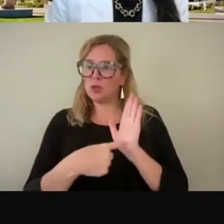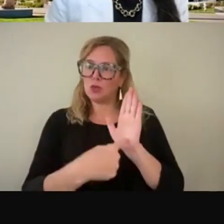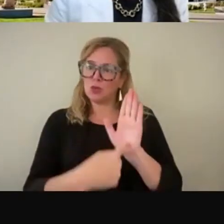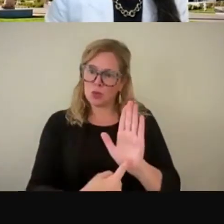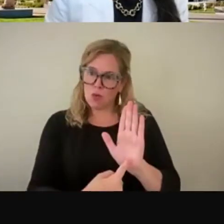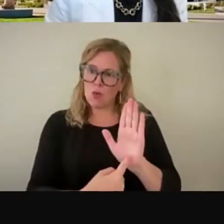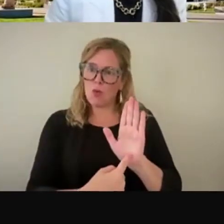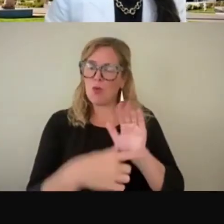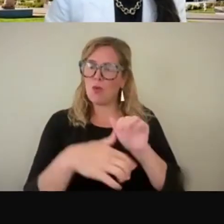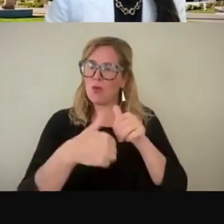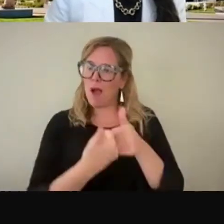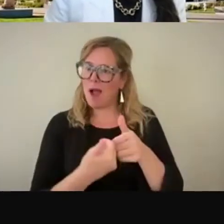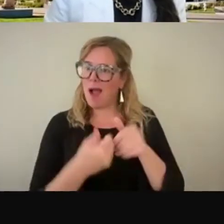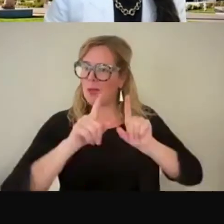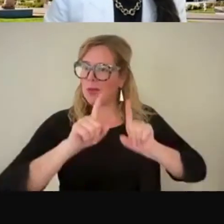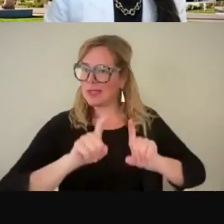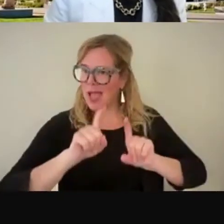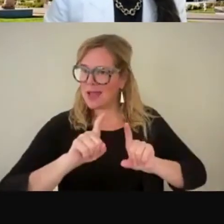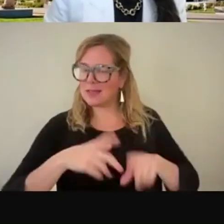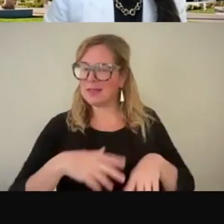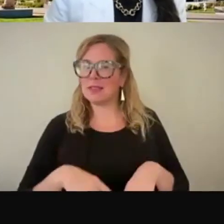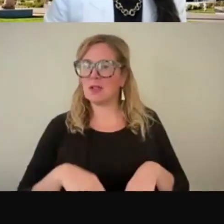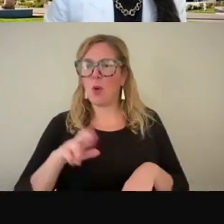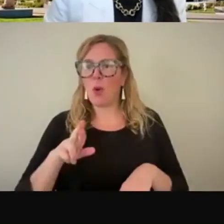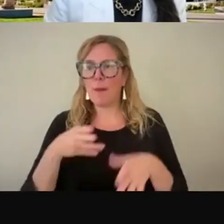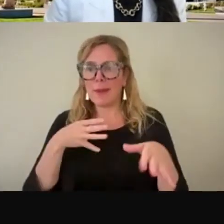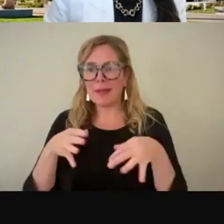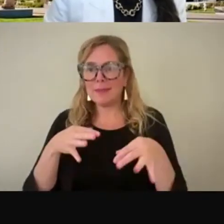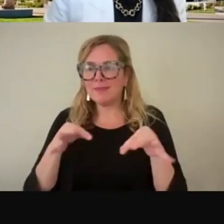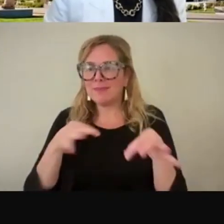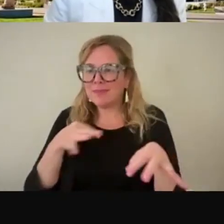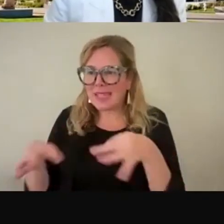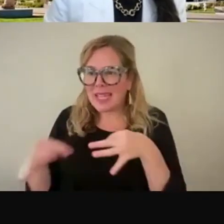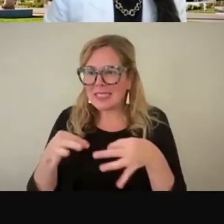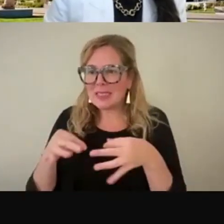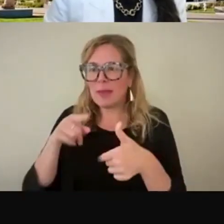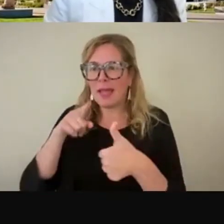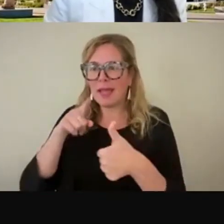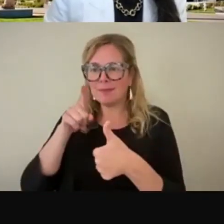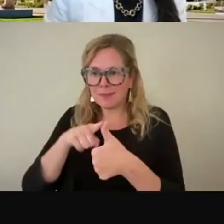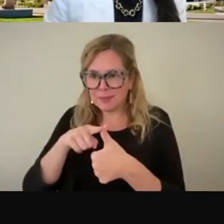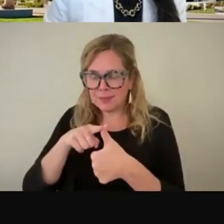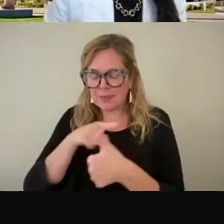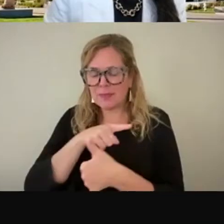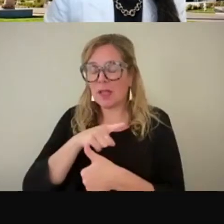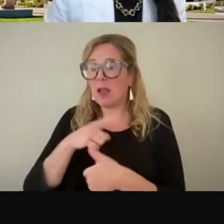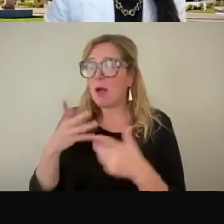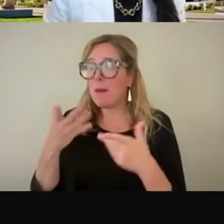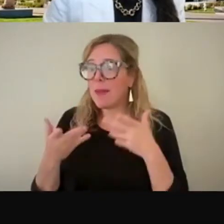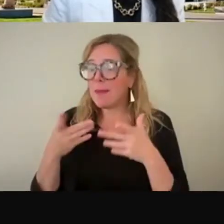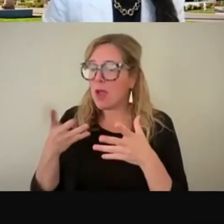written or tasks broken down into their subparts. Like a complex task perhaps made into a checklist